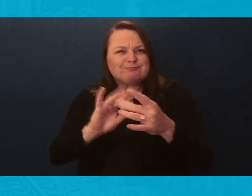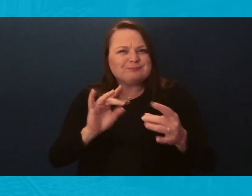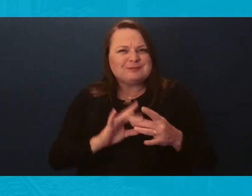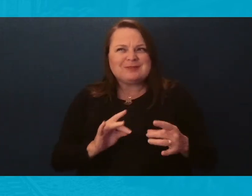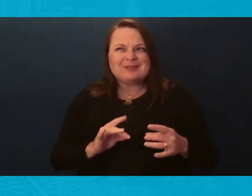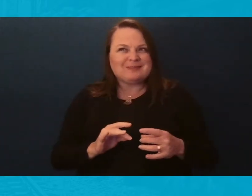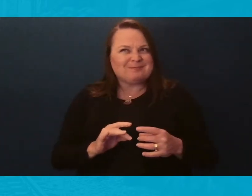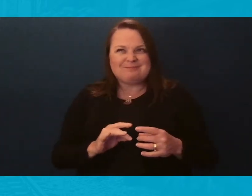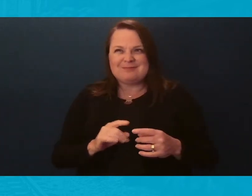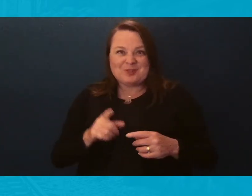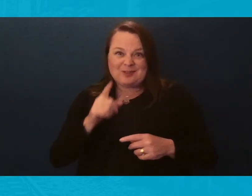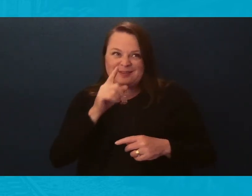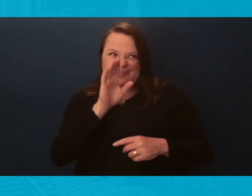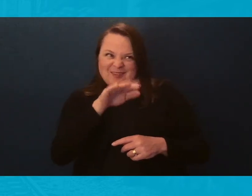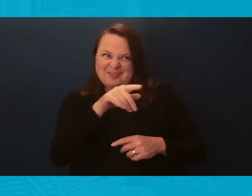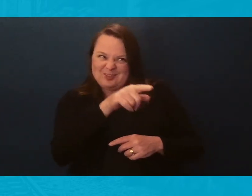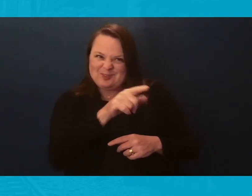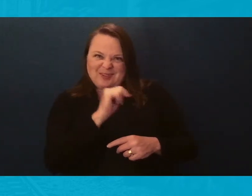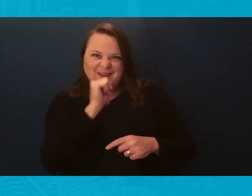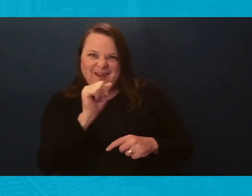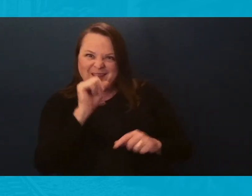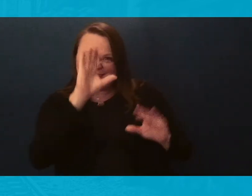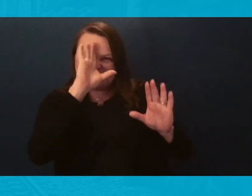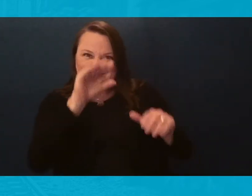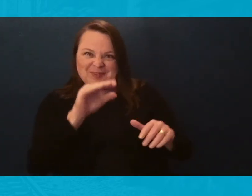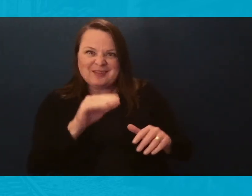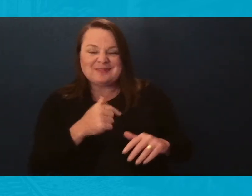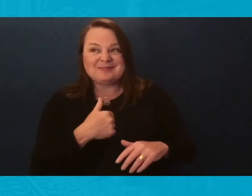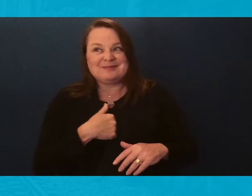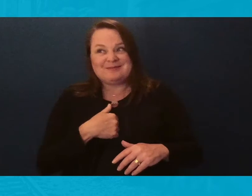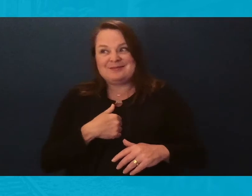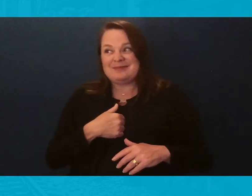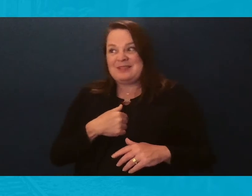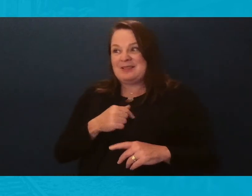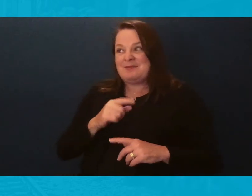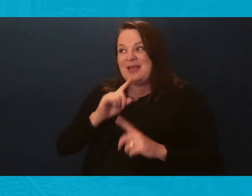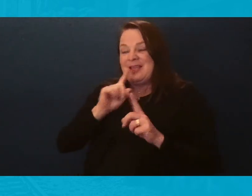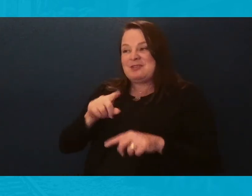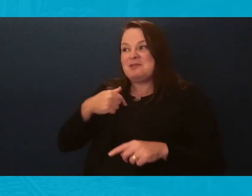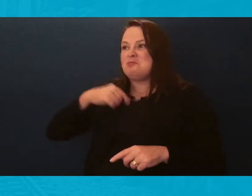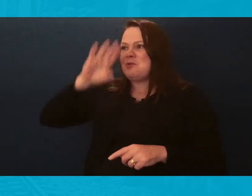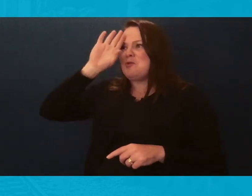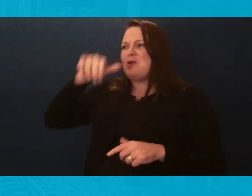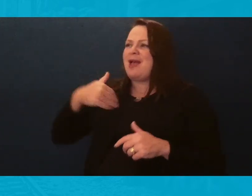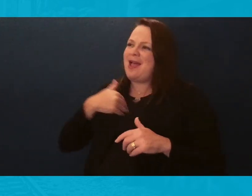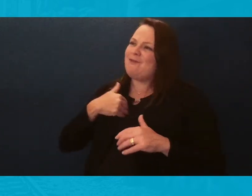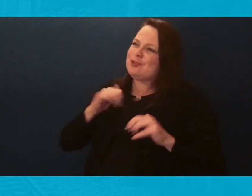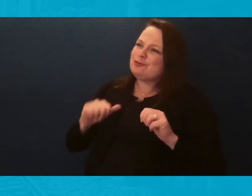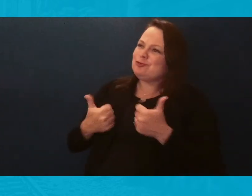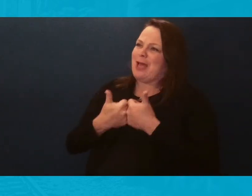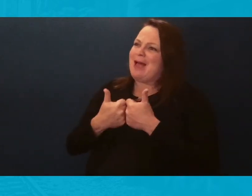they have said, "You didn't expect this did you, Ross, when you accepted this?" And my reaction was I knew there was a challenge in higher ed.